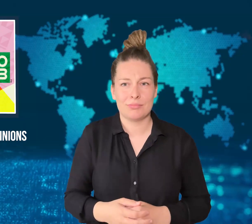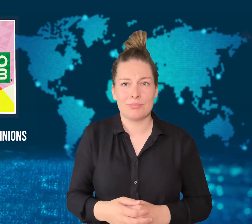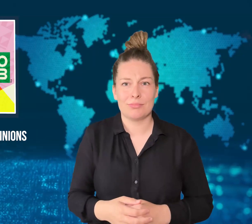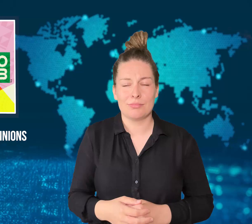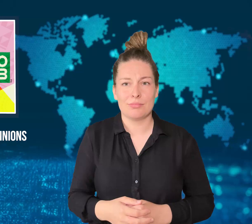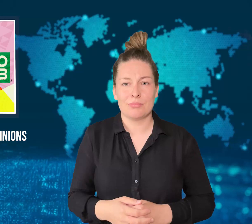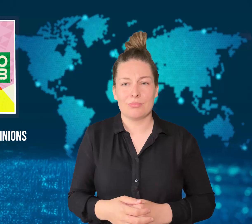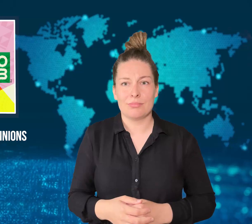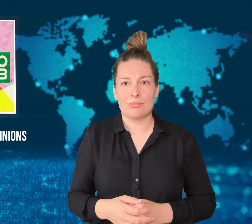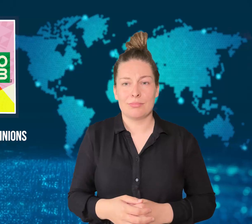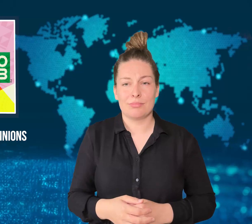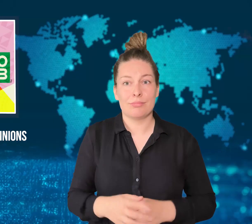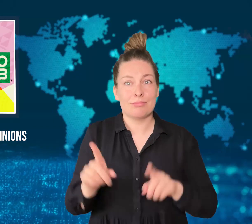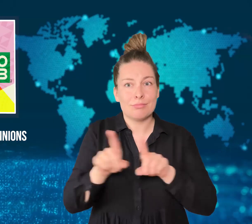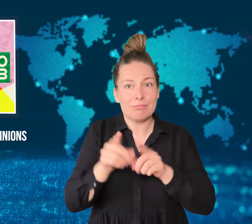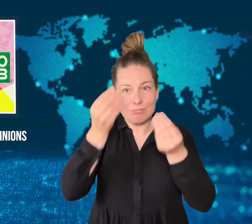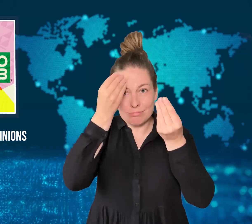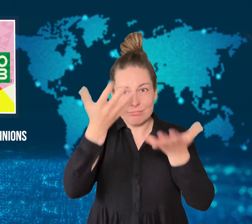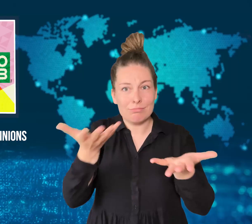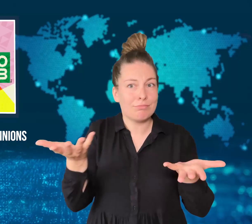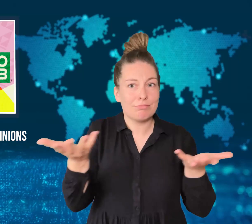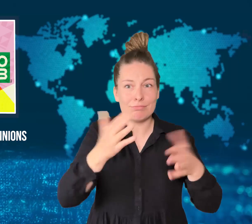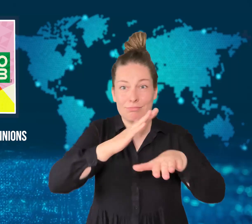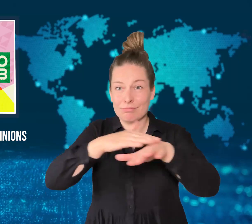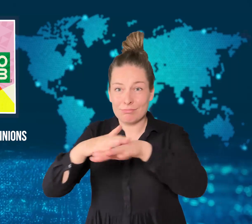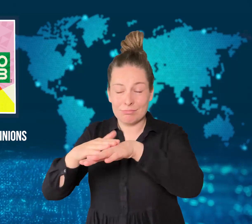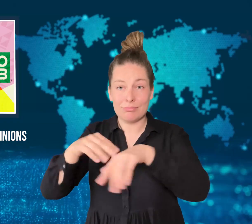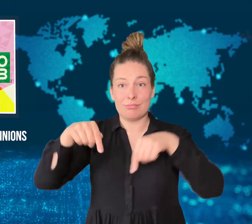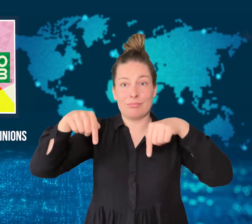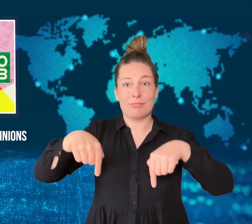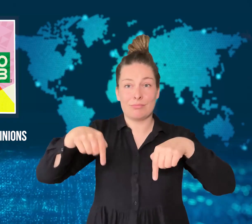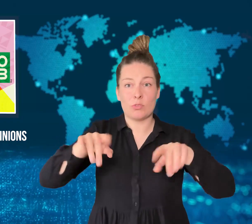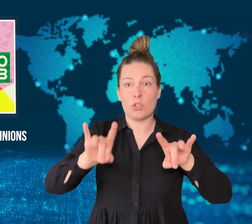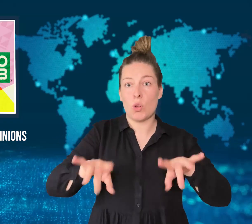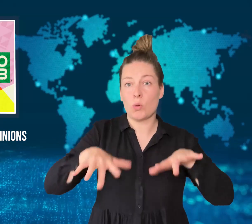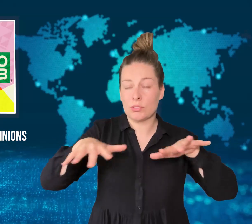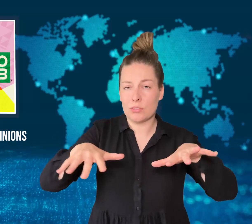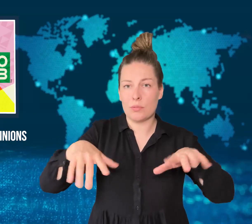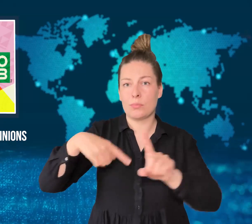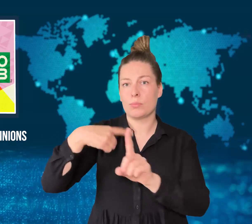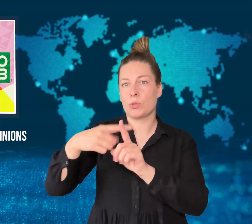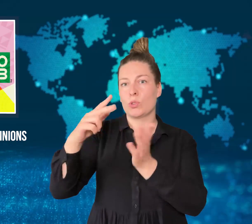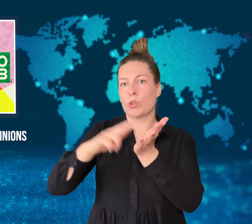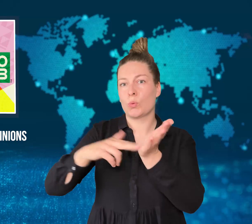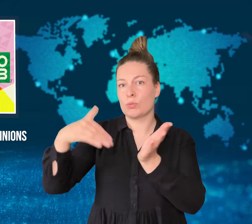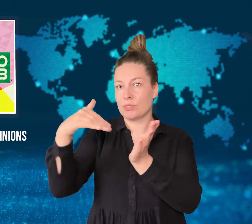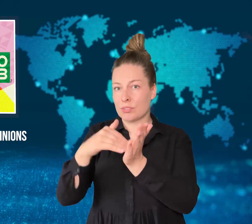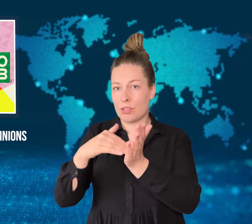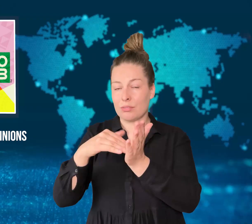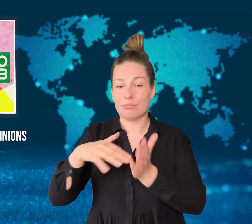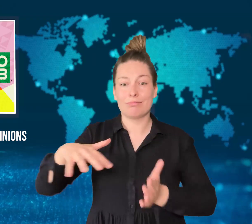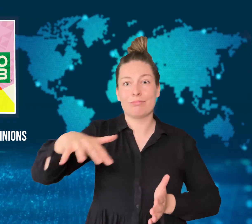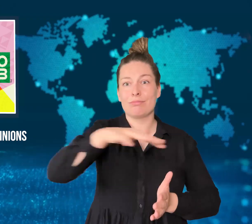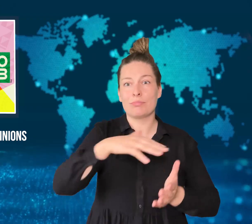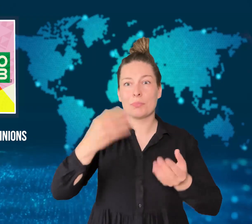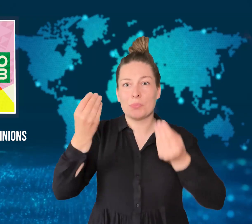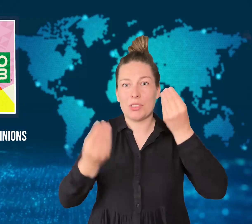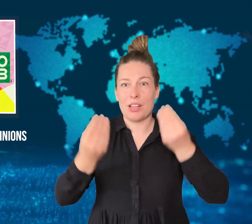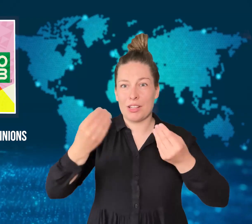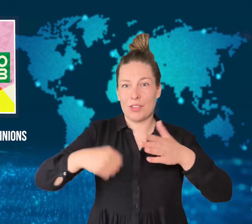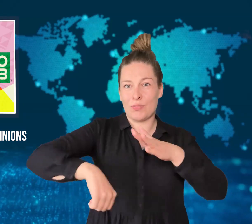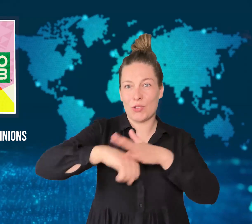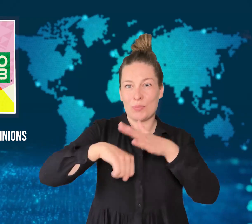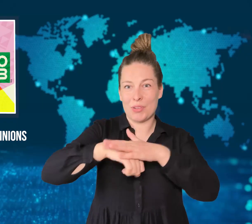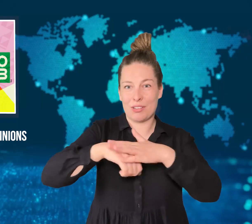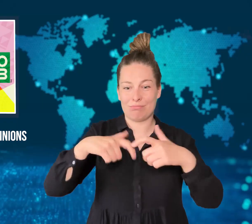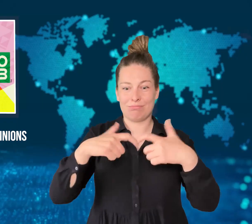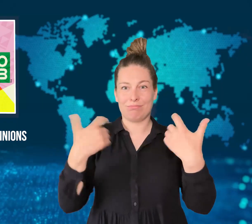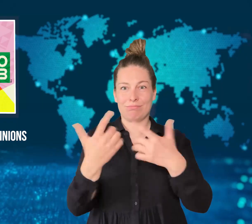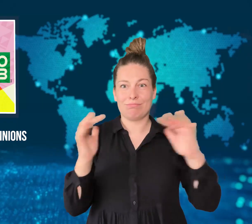Johnson also reported that Indigenous First Nation flags will be allowed